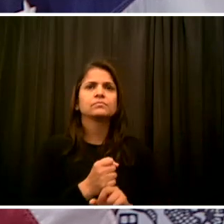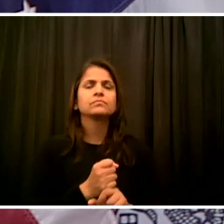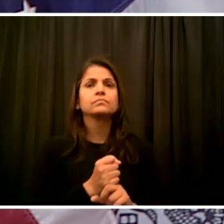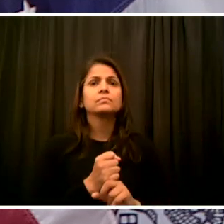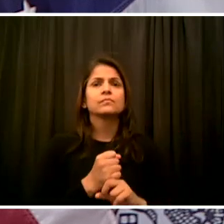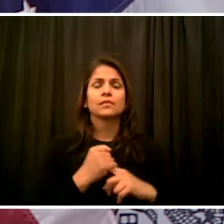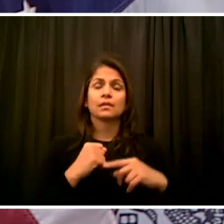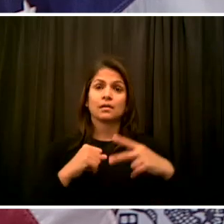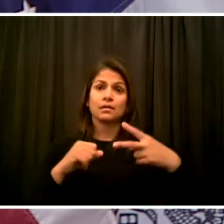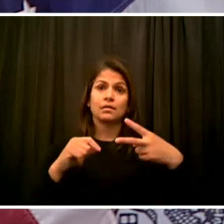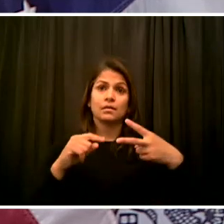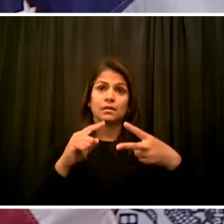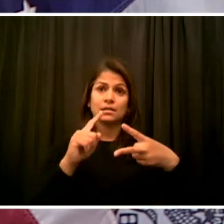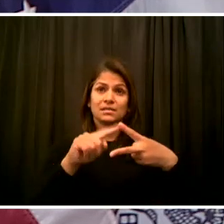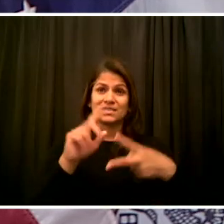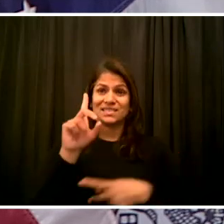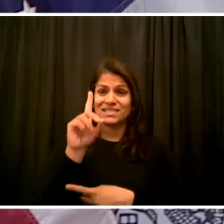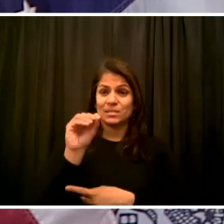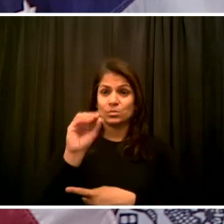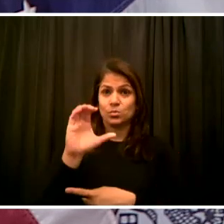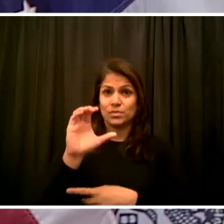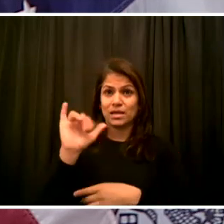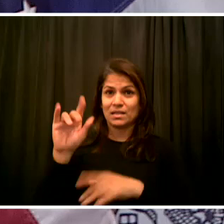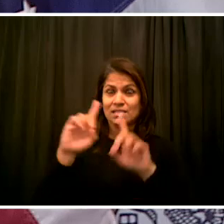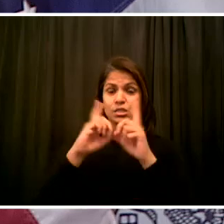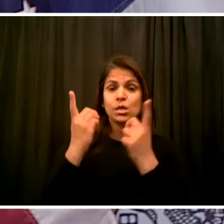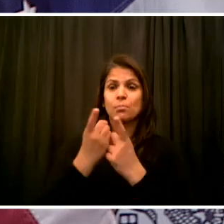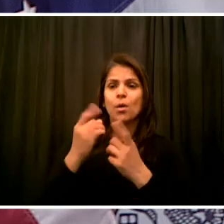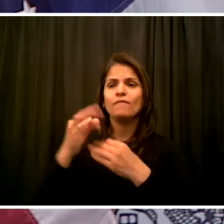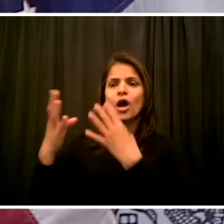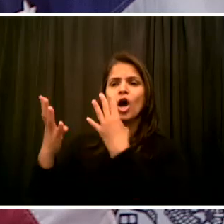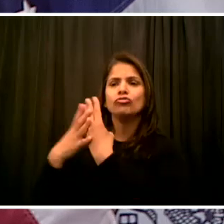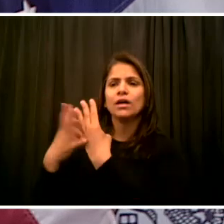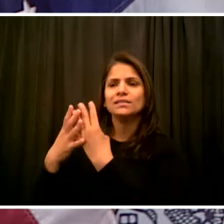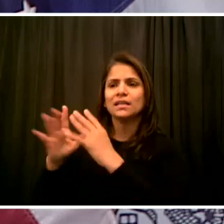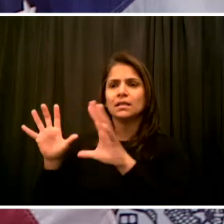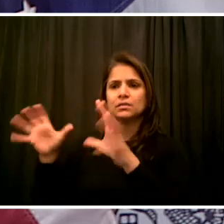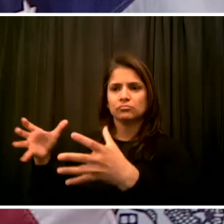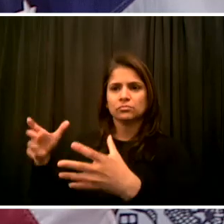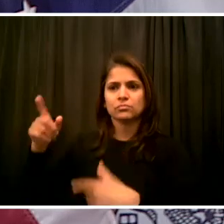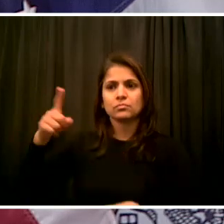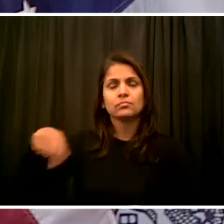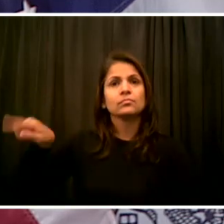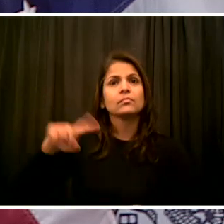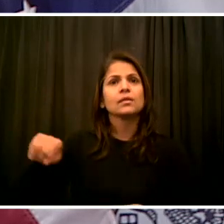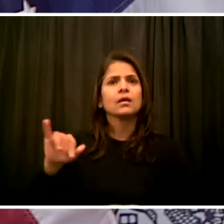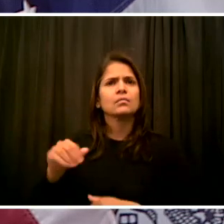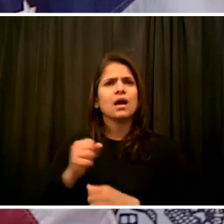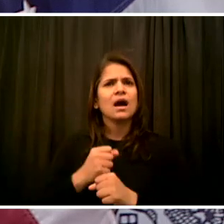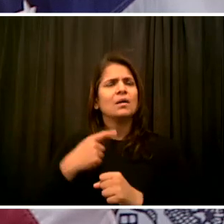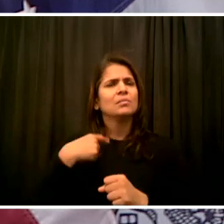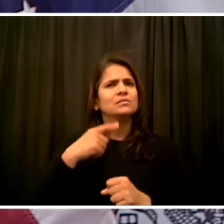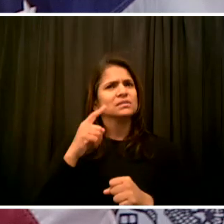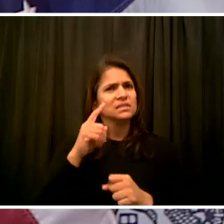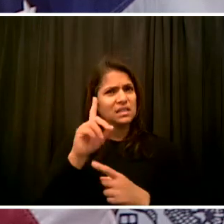THE COMMISSIONER. THAKN YUO FOR THE QUESTIONS, ASHLEY. ON DEPARTMENT O F CORRECTIONS, WHICH I WANT TO MAKE SURE I